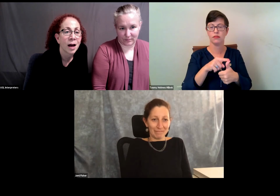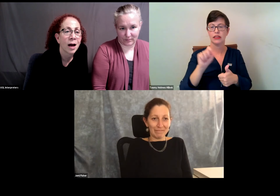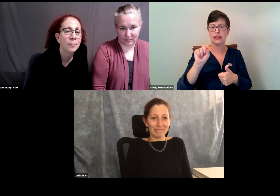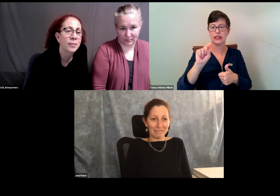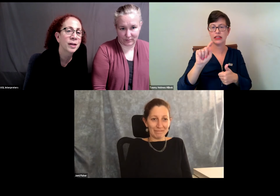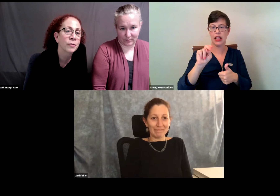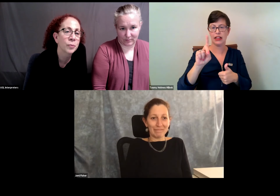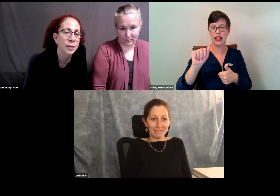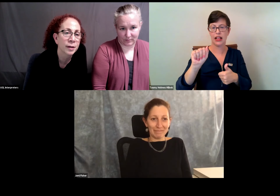I thinking of three things.